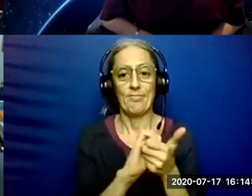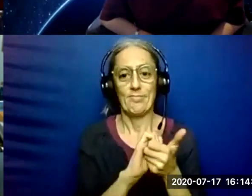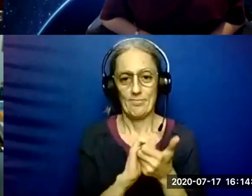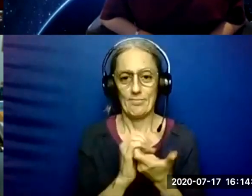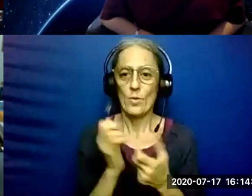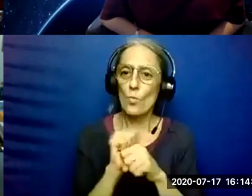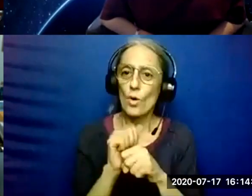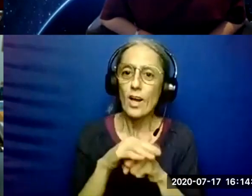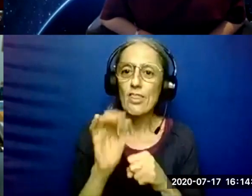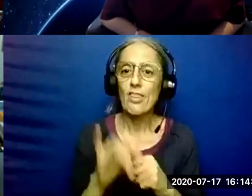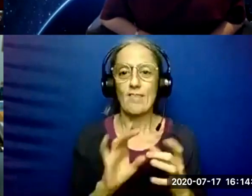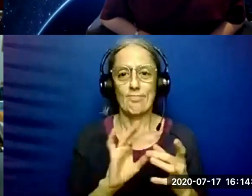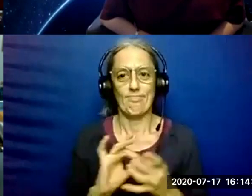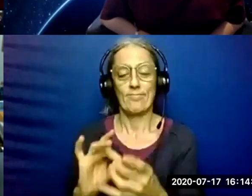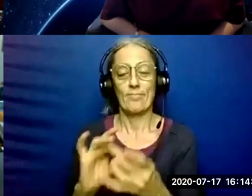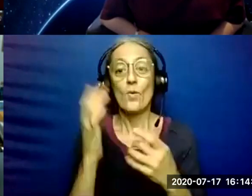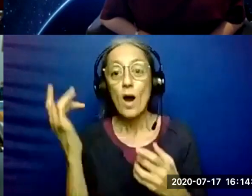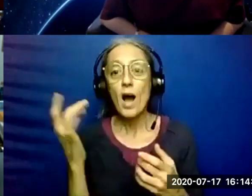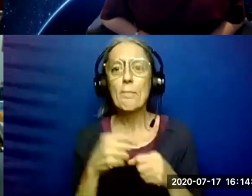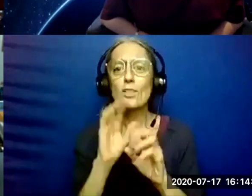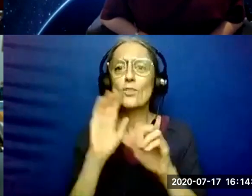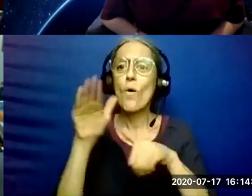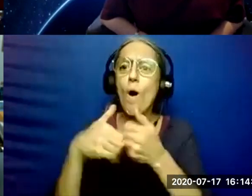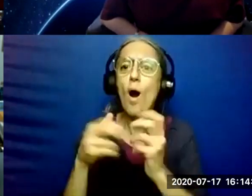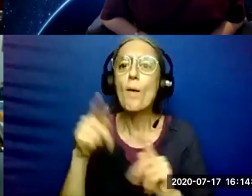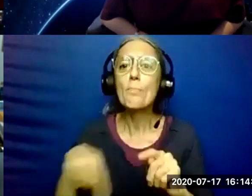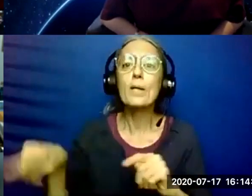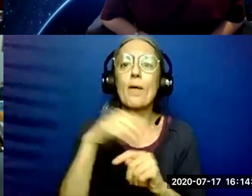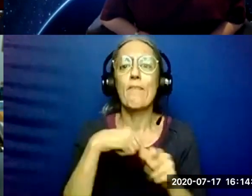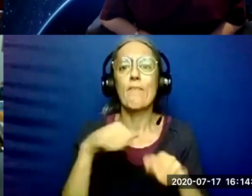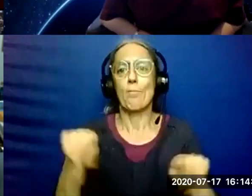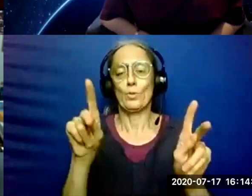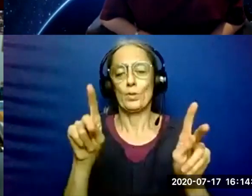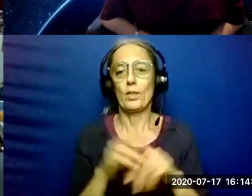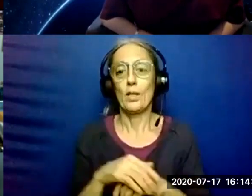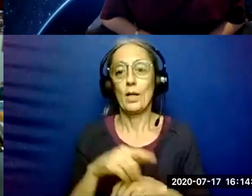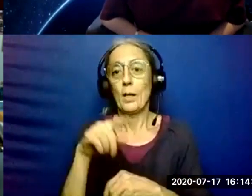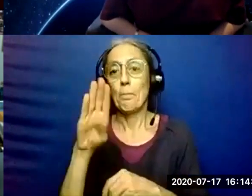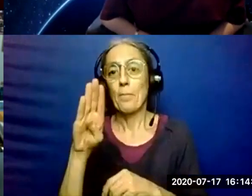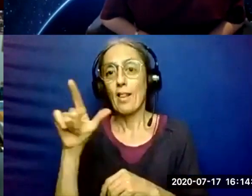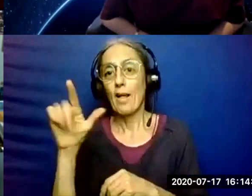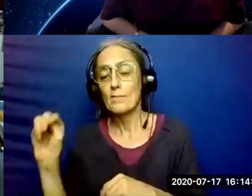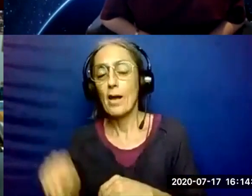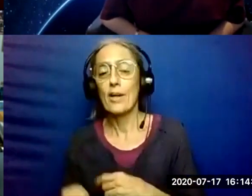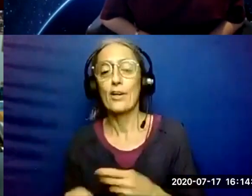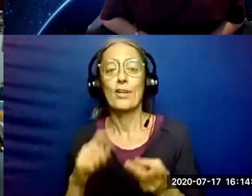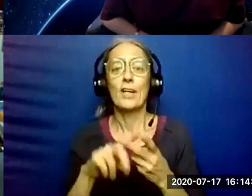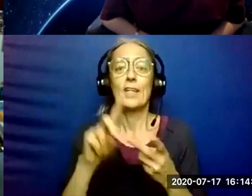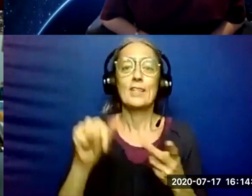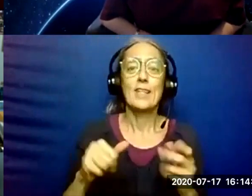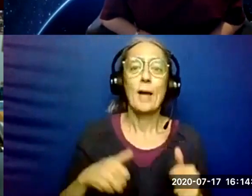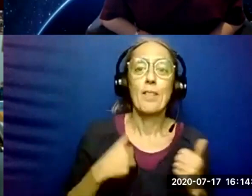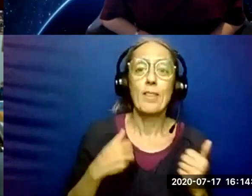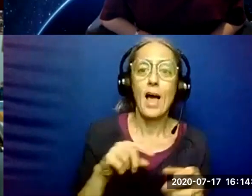Black lives matter, and black disabled lives matter. Latino lives matter. Et cetera.